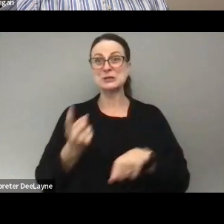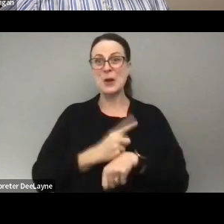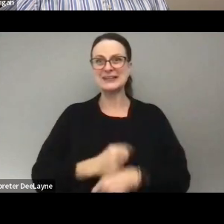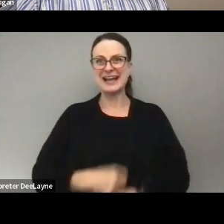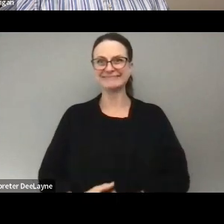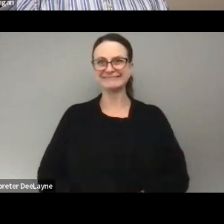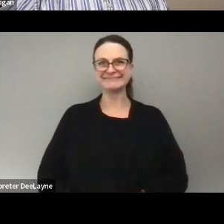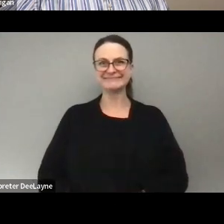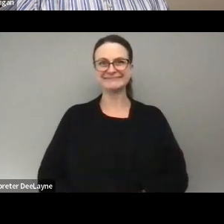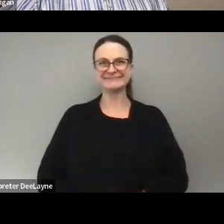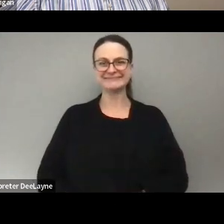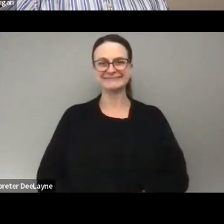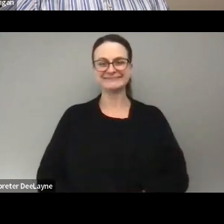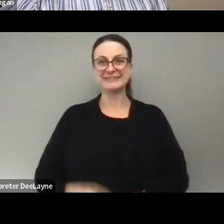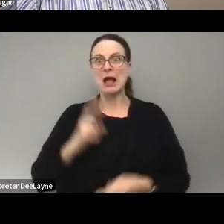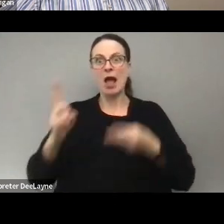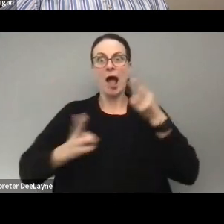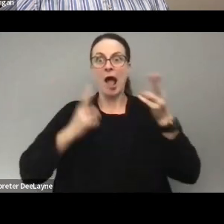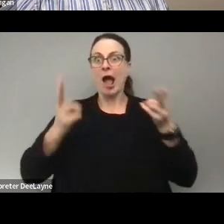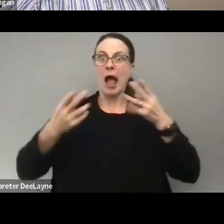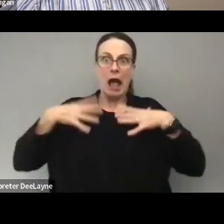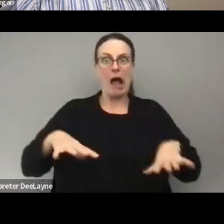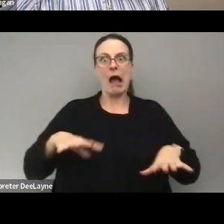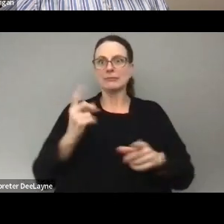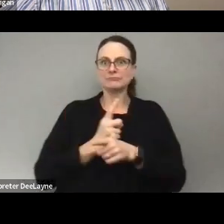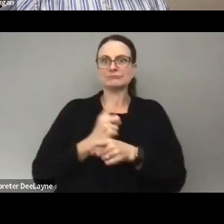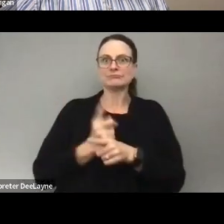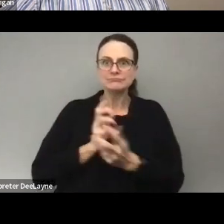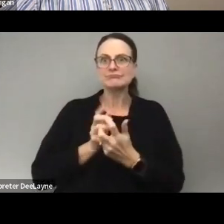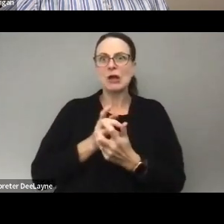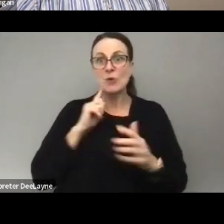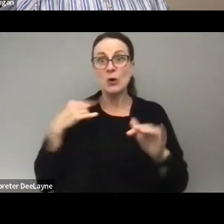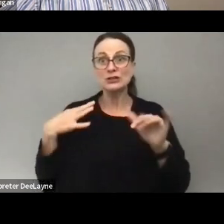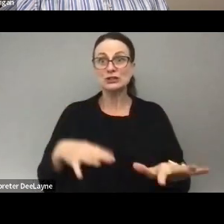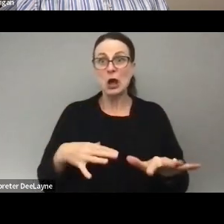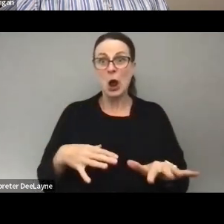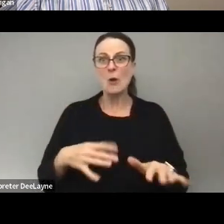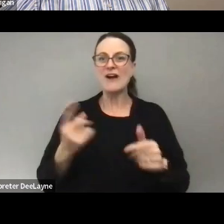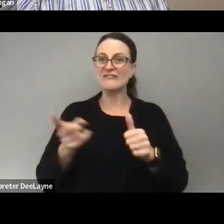They rushed to put on their snow clothes. First, they put on their snow pants,